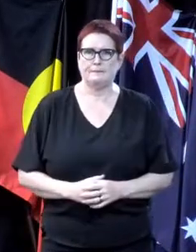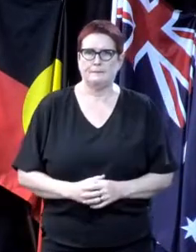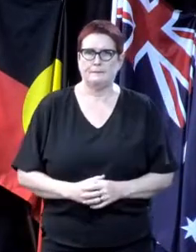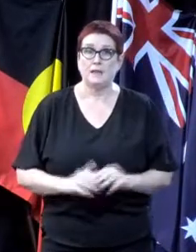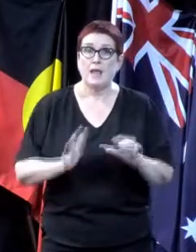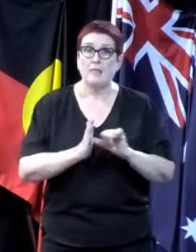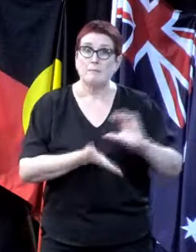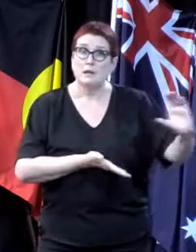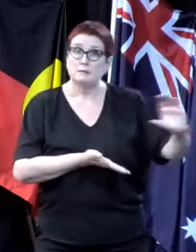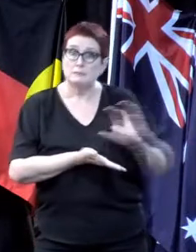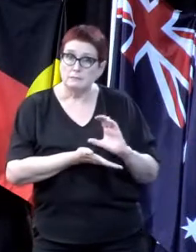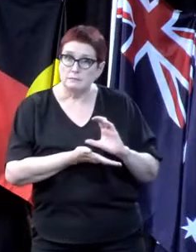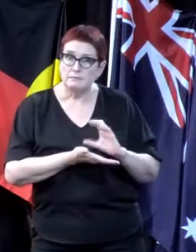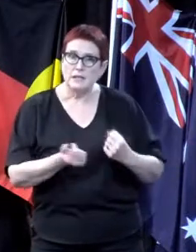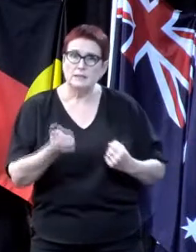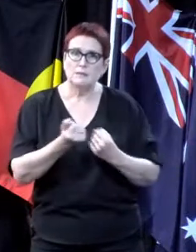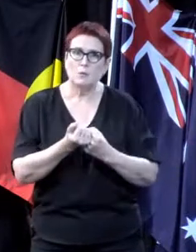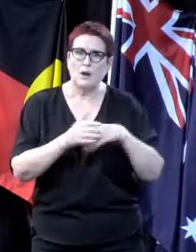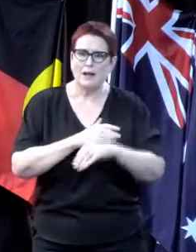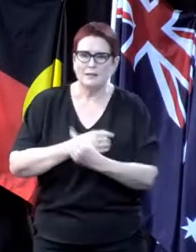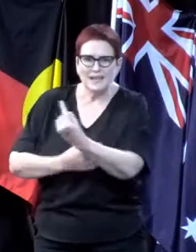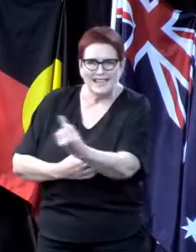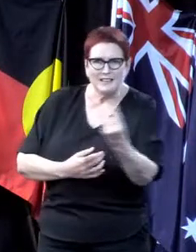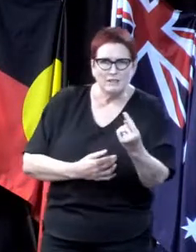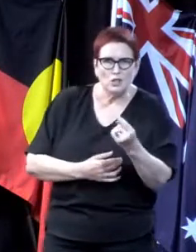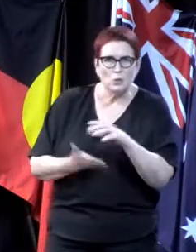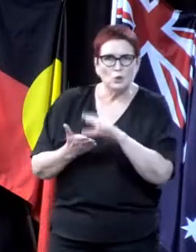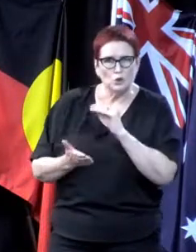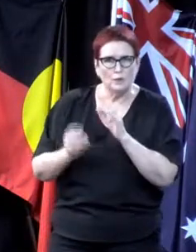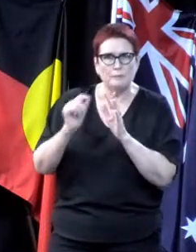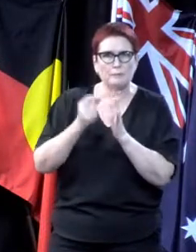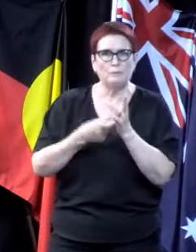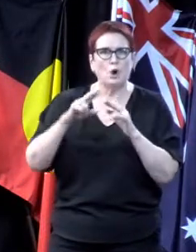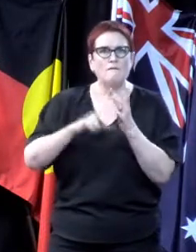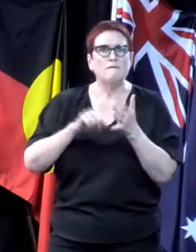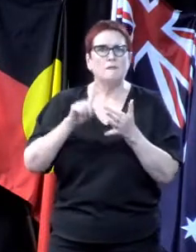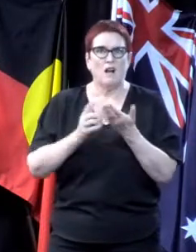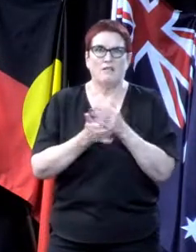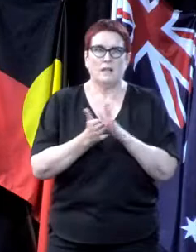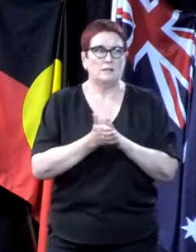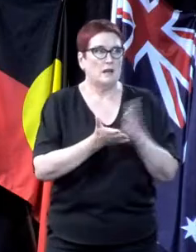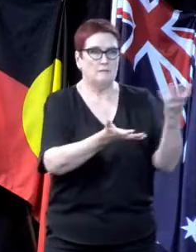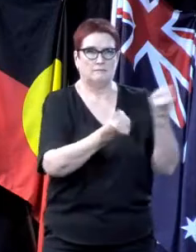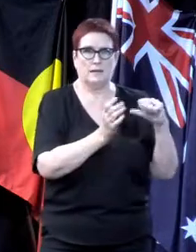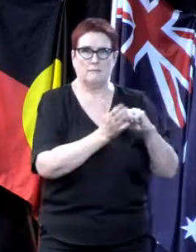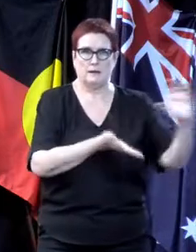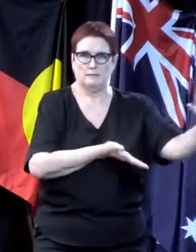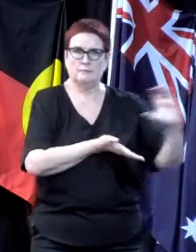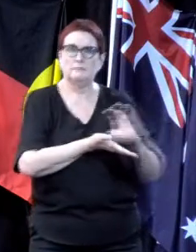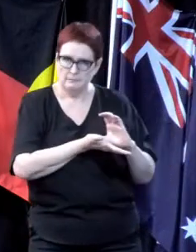through the students' individual profiles. And that's how we get the money. So, we use that to support their adjustments through co-teaching.